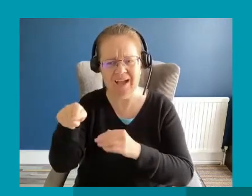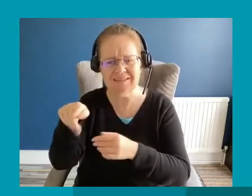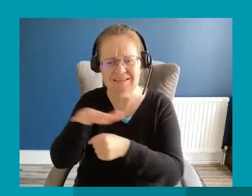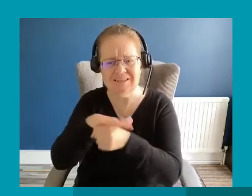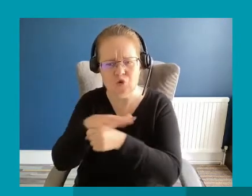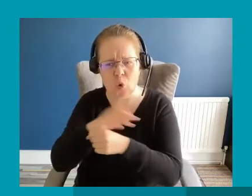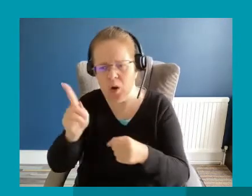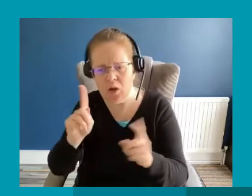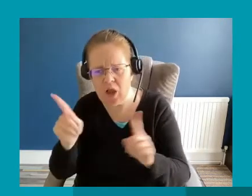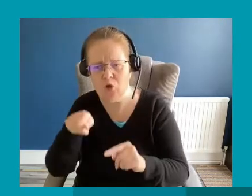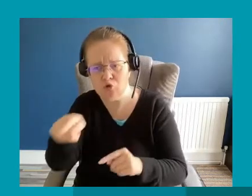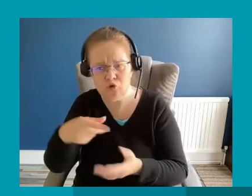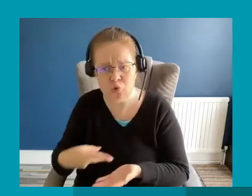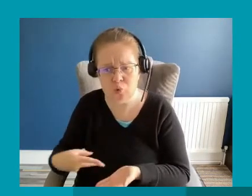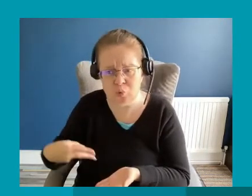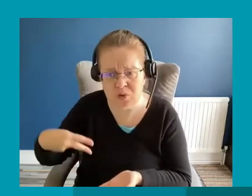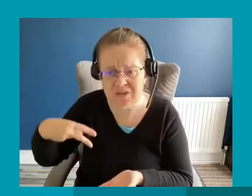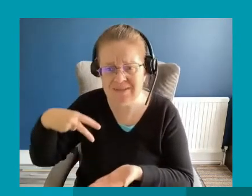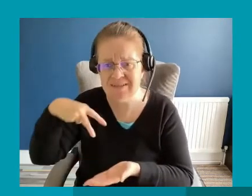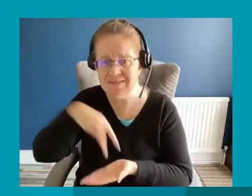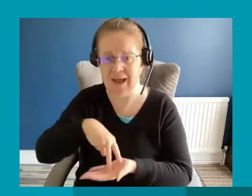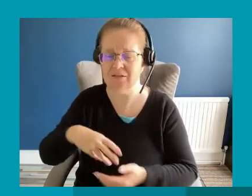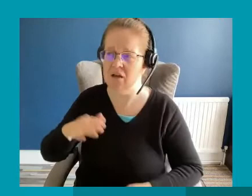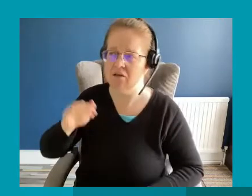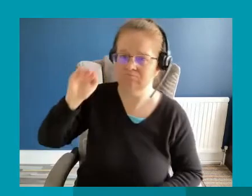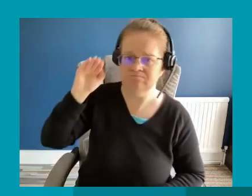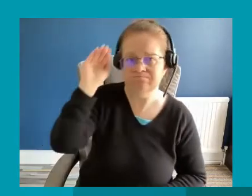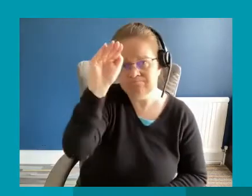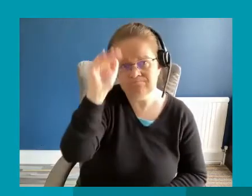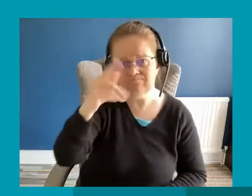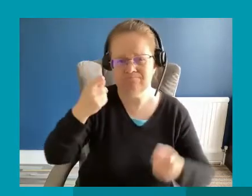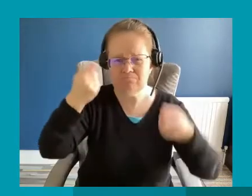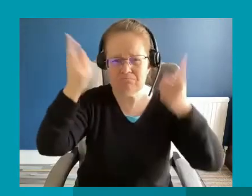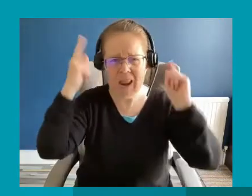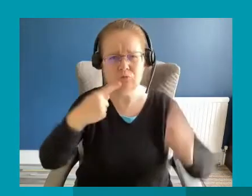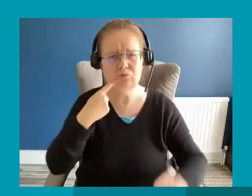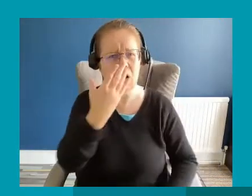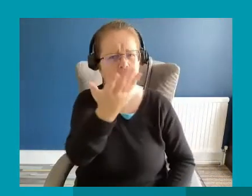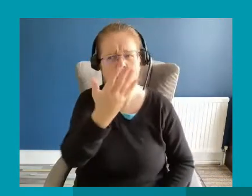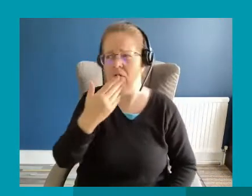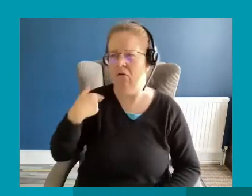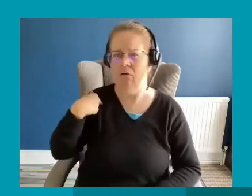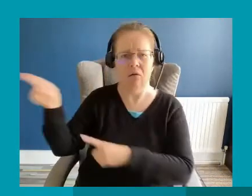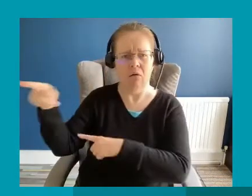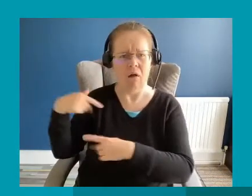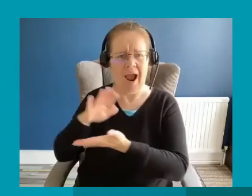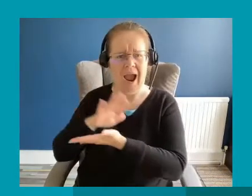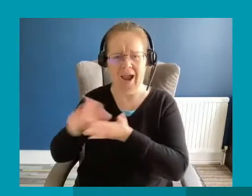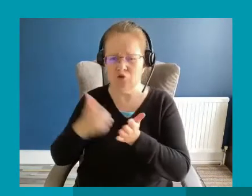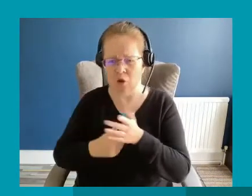Did you stand up? Did you go and seek out your manager and have that discussion? Did you speak with HR?